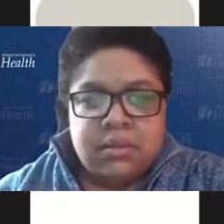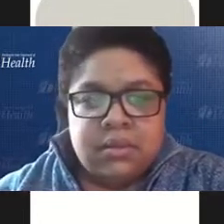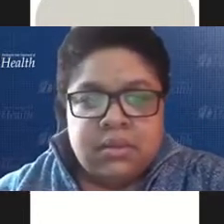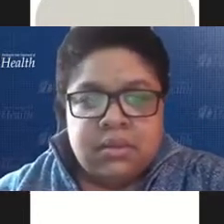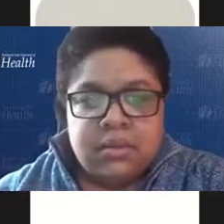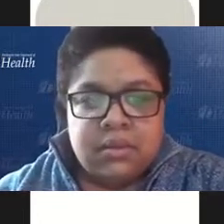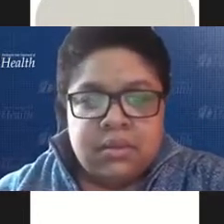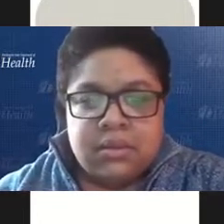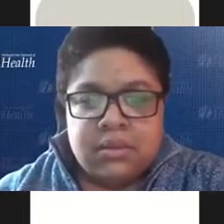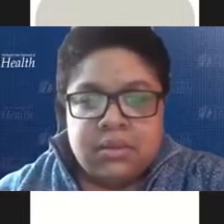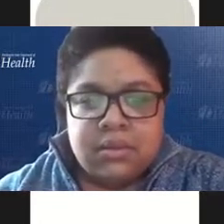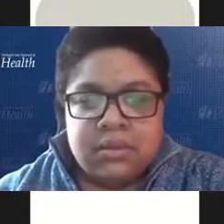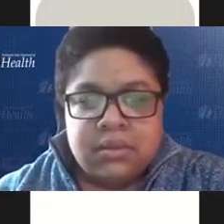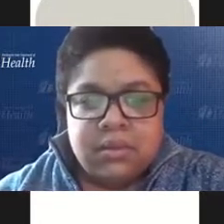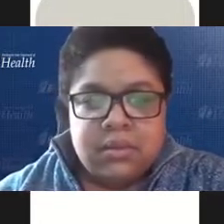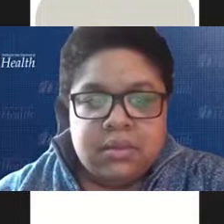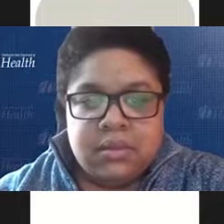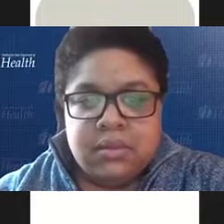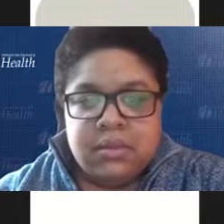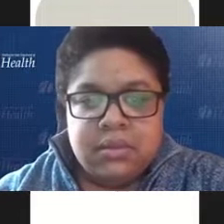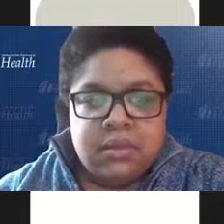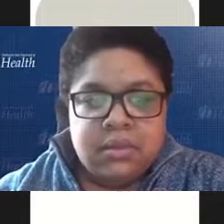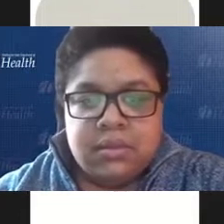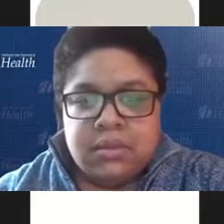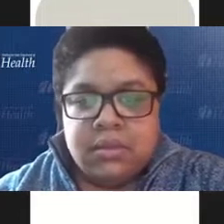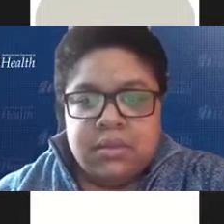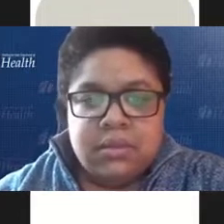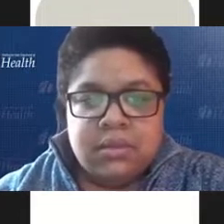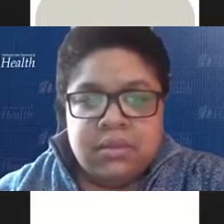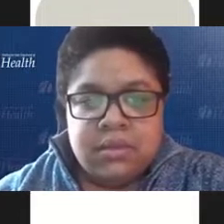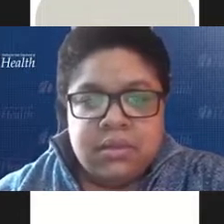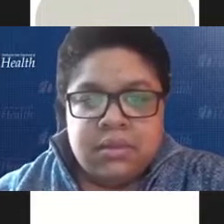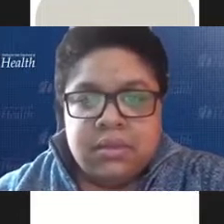But I think your point, I think Gail, is a good one that we may need